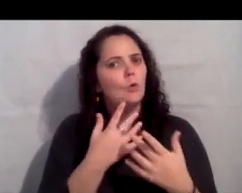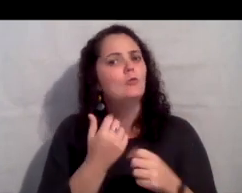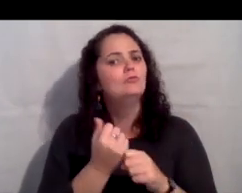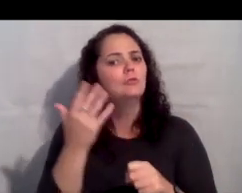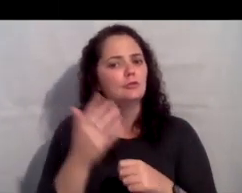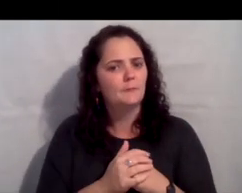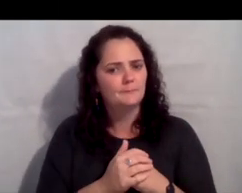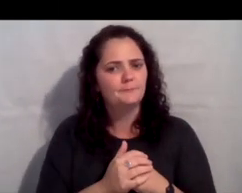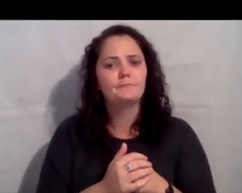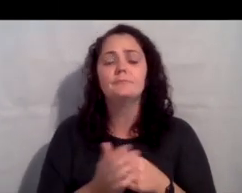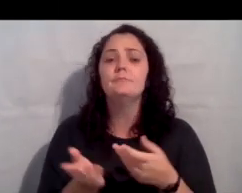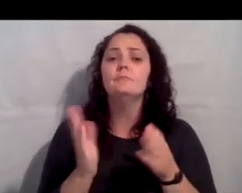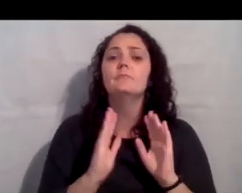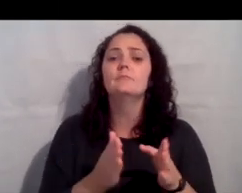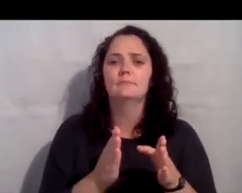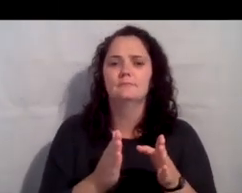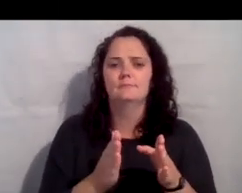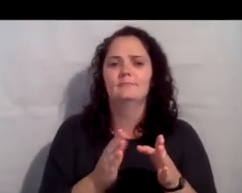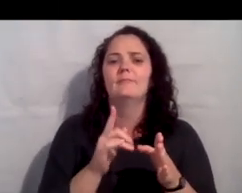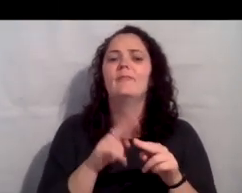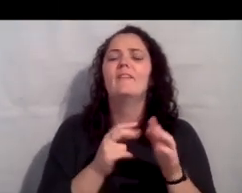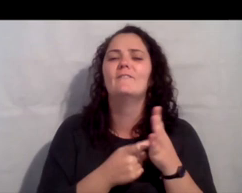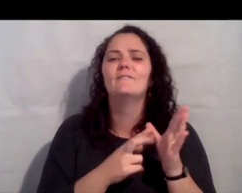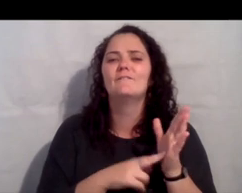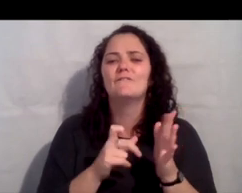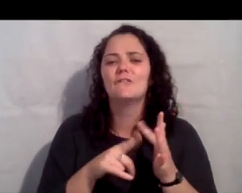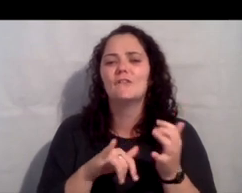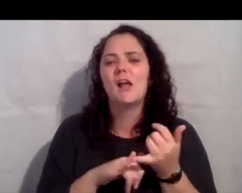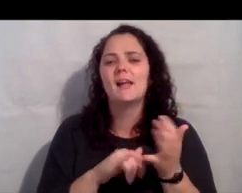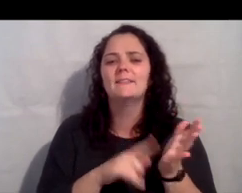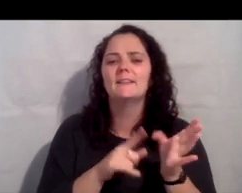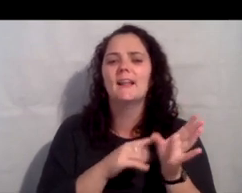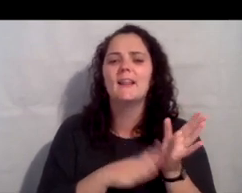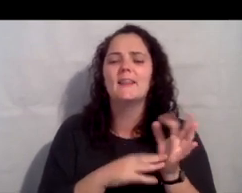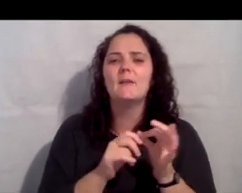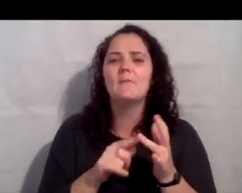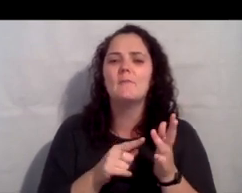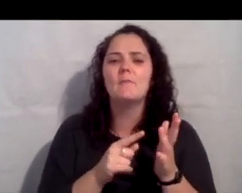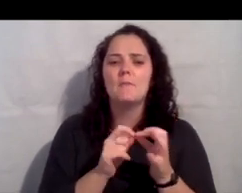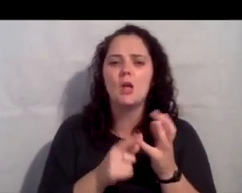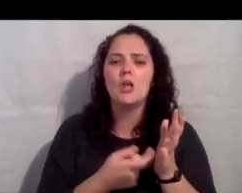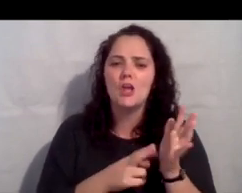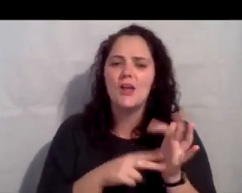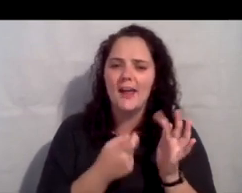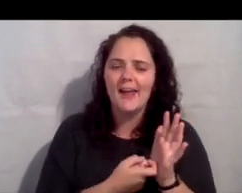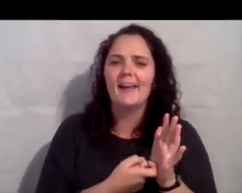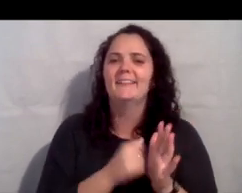Alright if we flip on to the next one here, great Francis Lymburner work that you see right here, and in this Francis Lymburner work again,